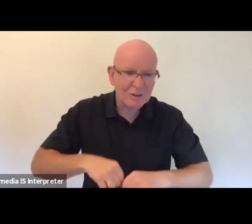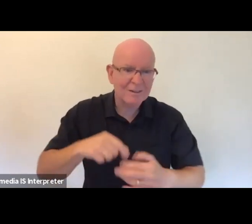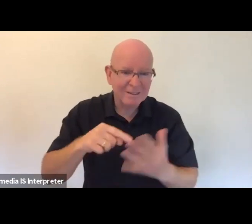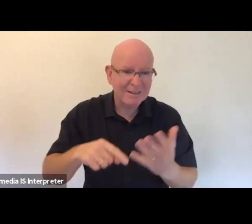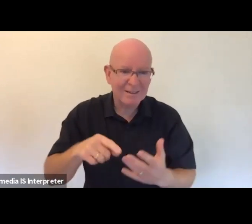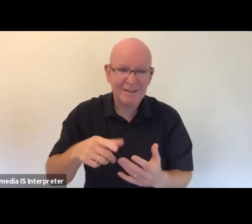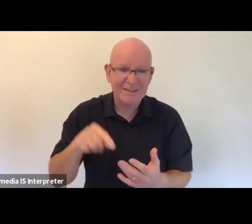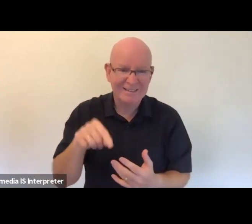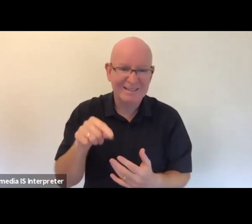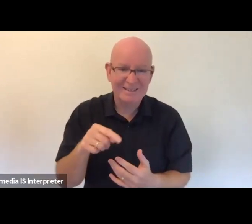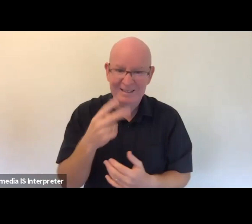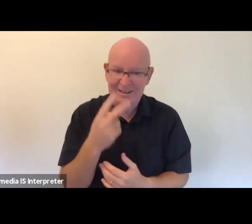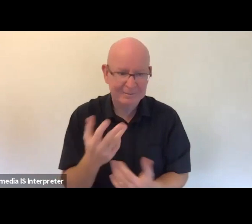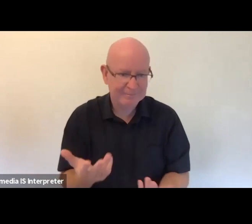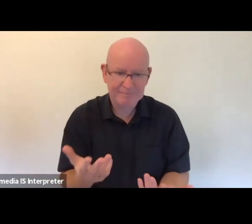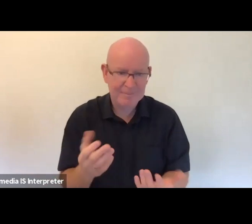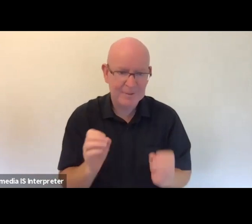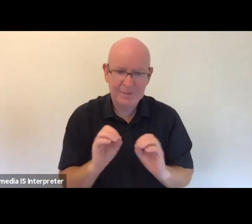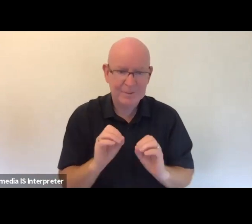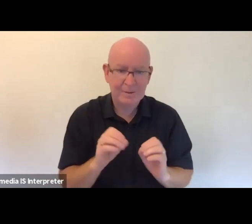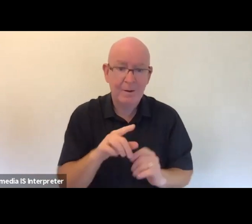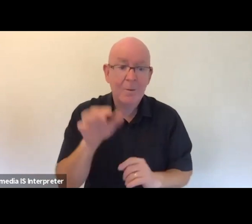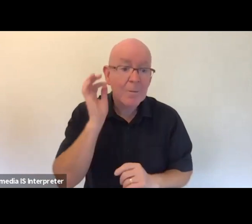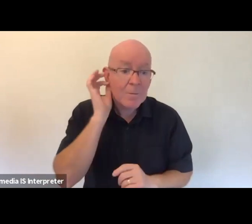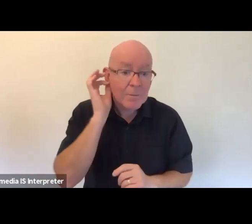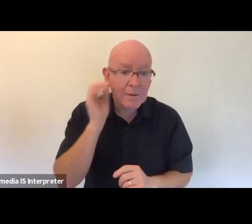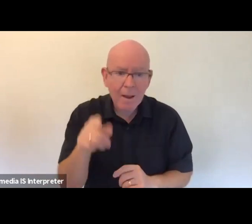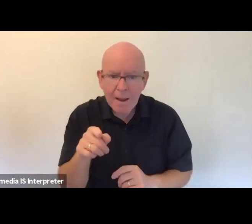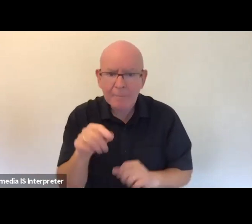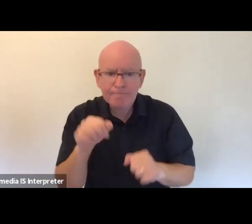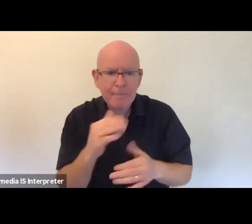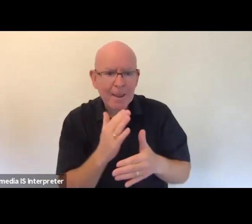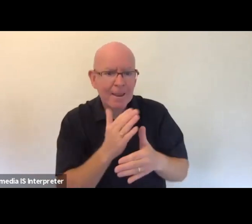But when it comes to women with psycho-social disabilities these centres are not open.